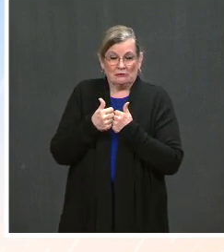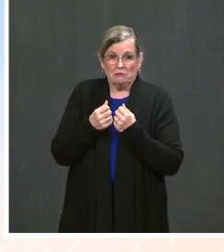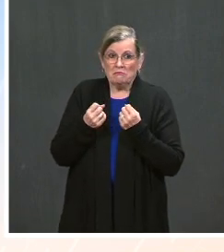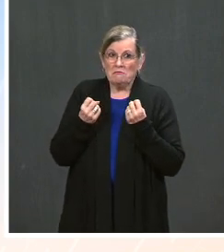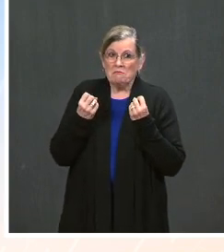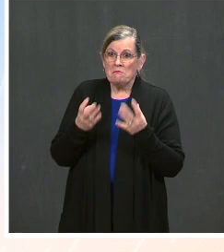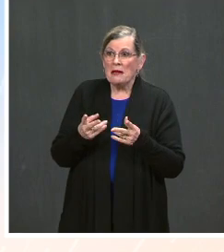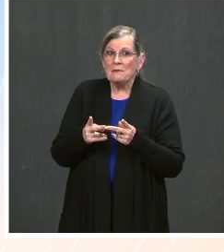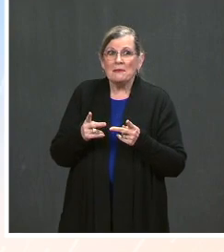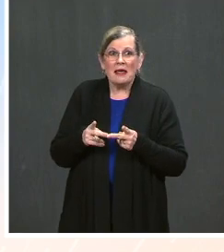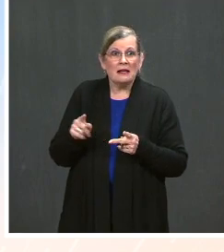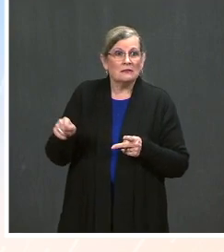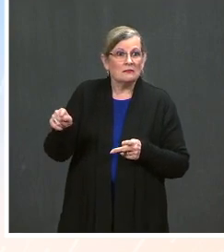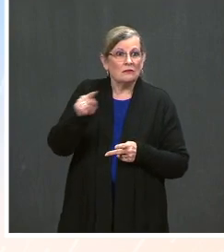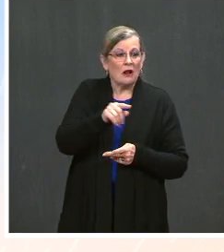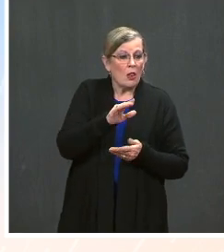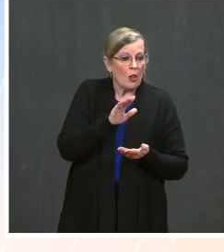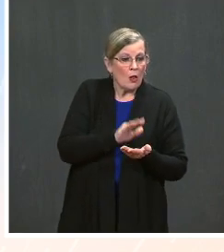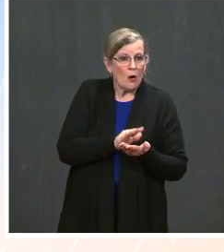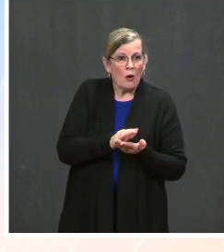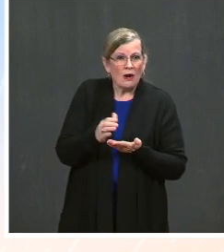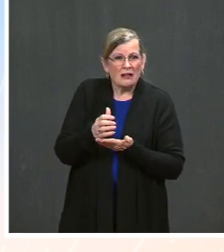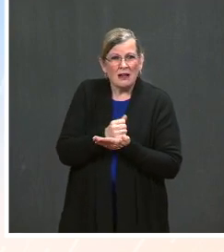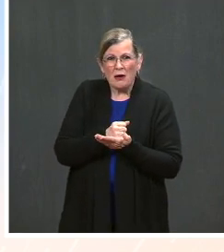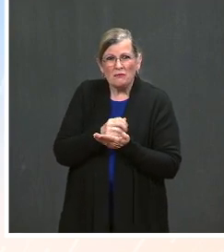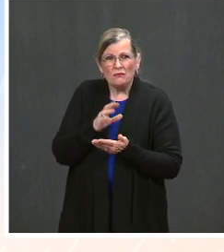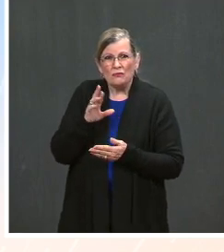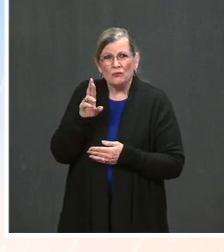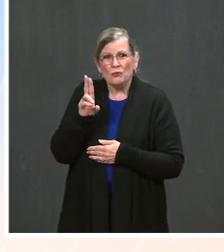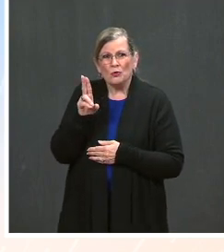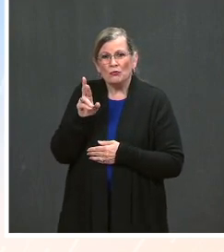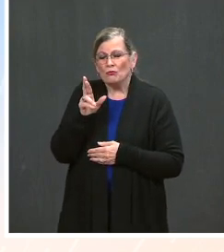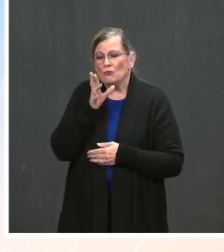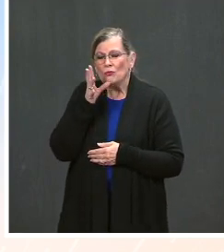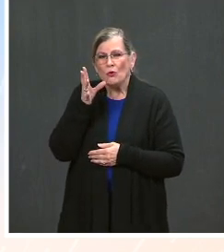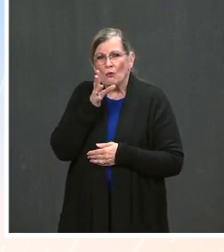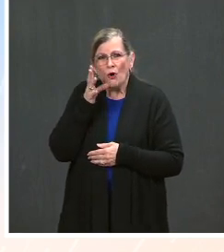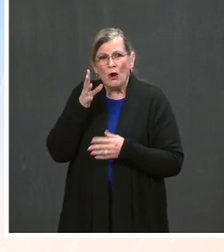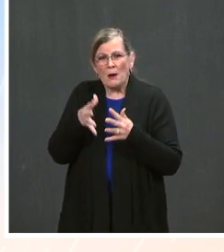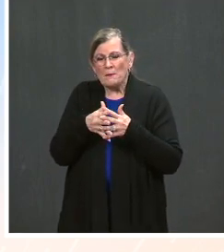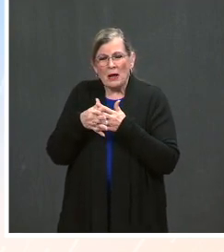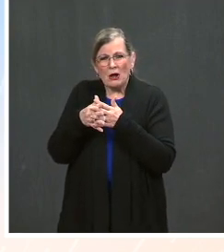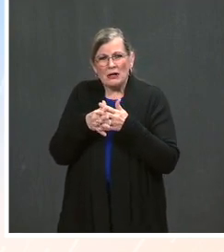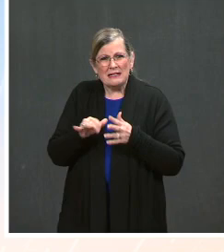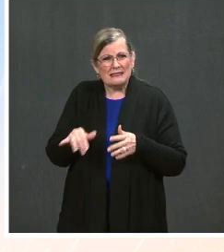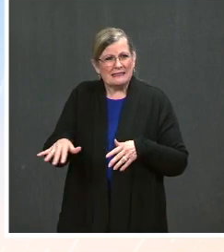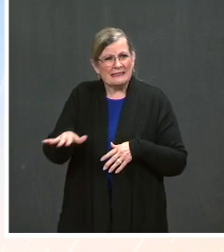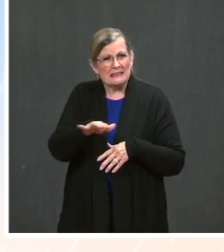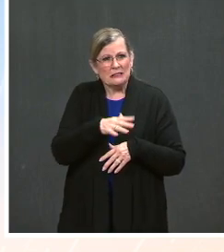but is also an issue across rural America -- many parts of the country that are redder, in the political sense,